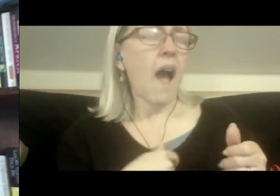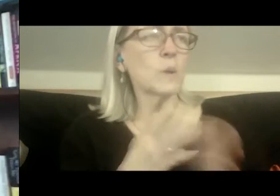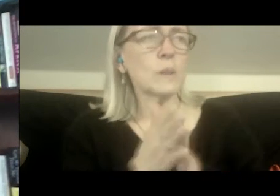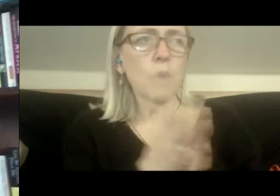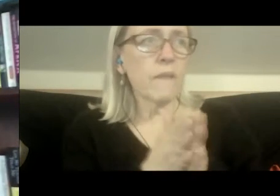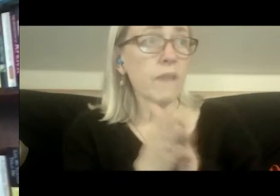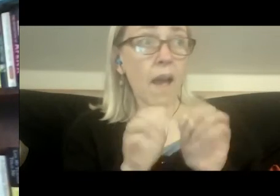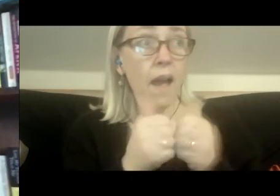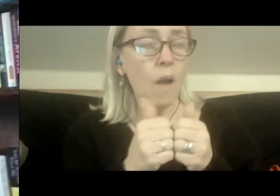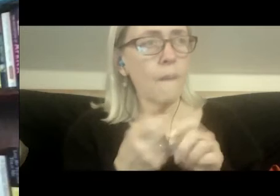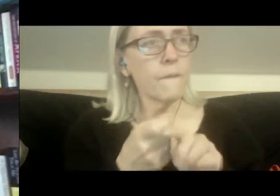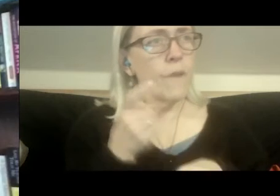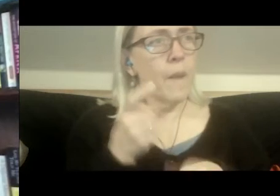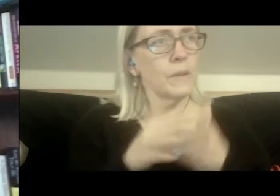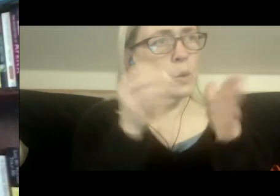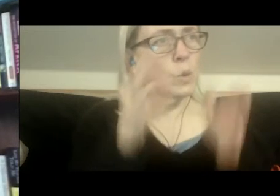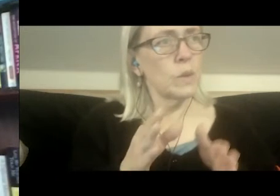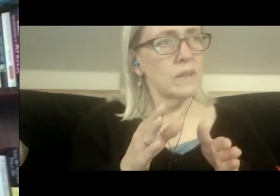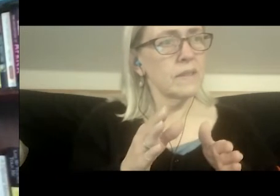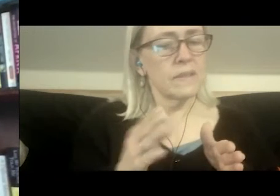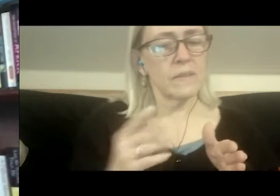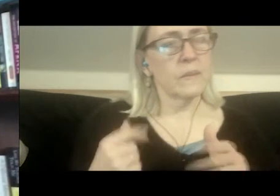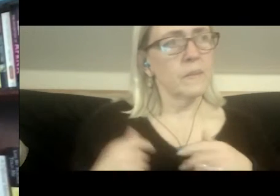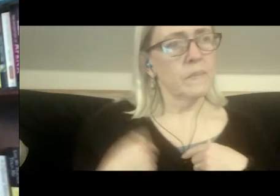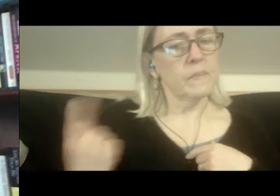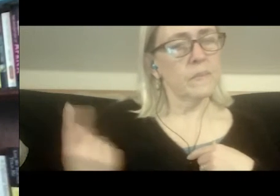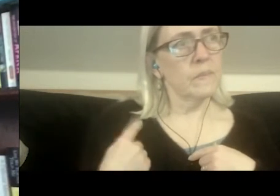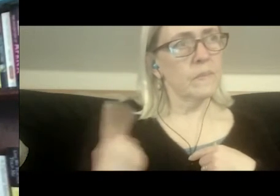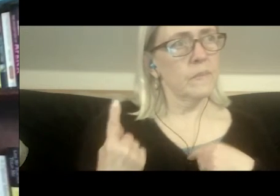and really imagining and creating communities of care and support,